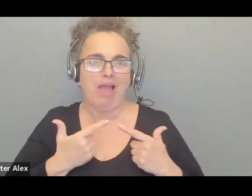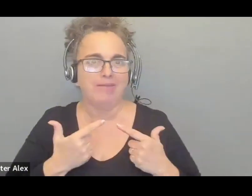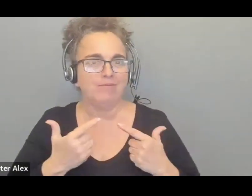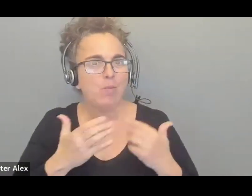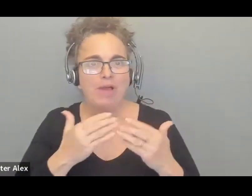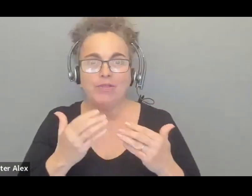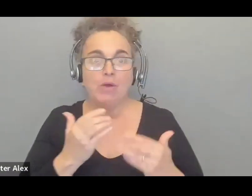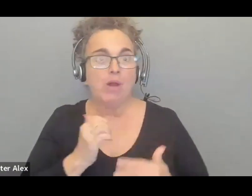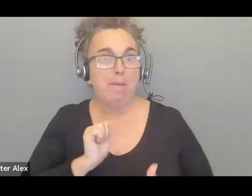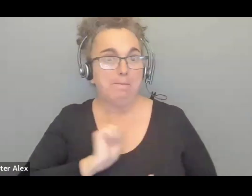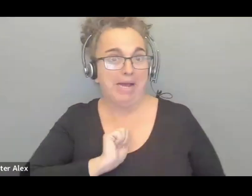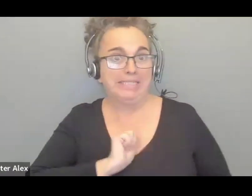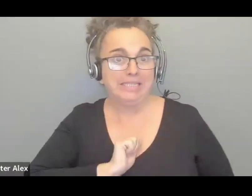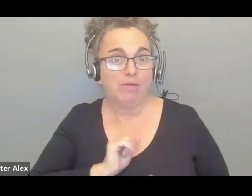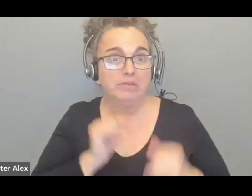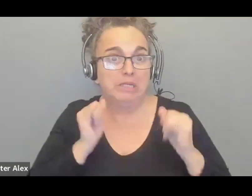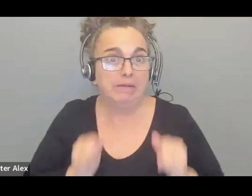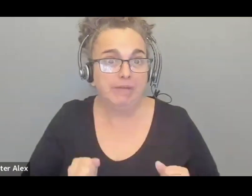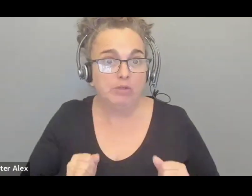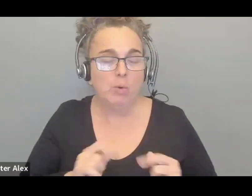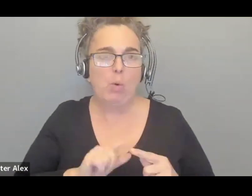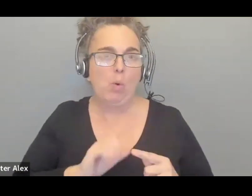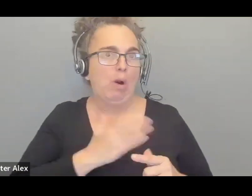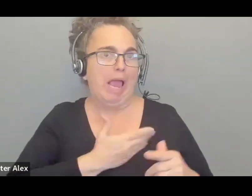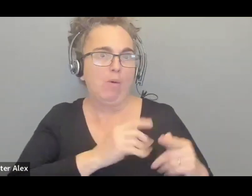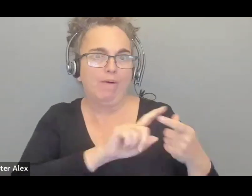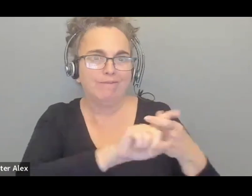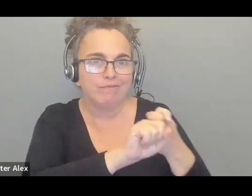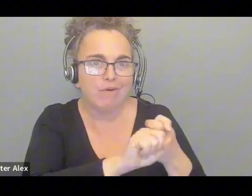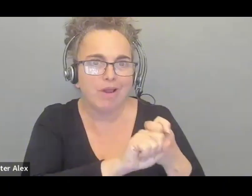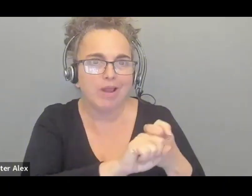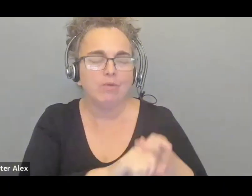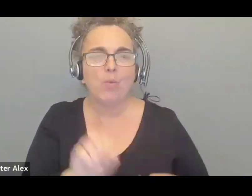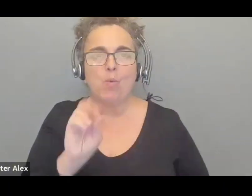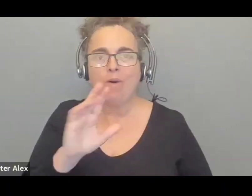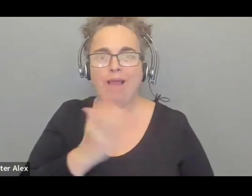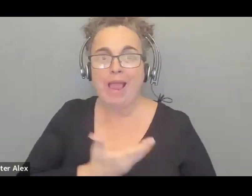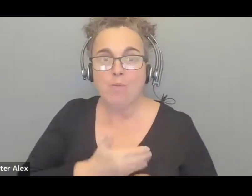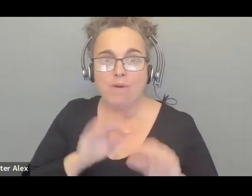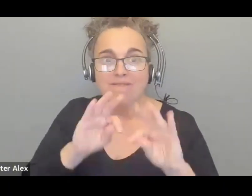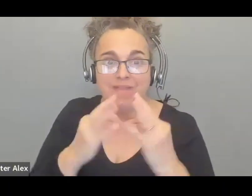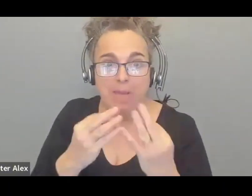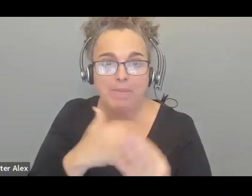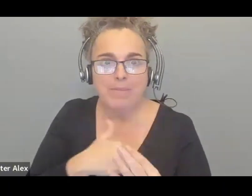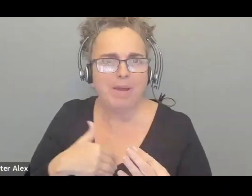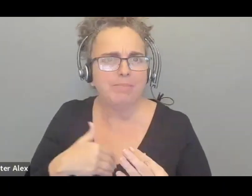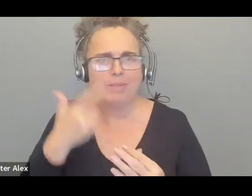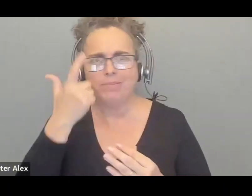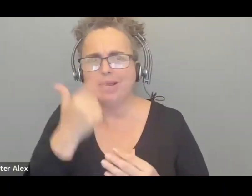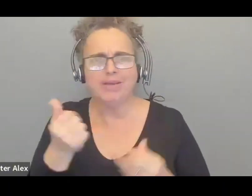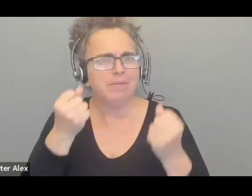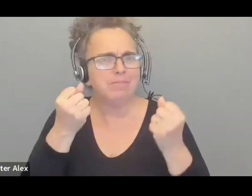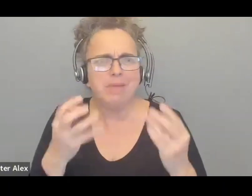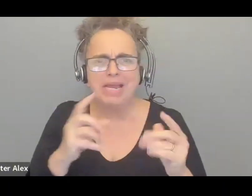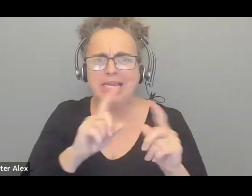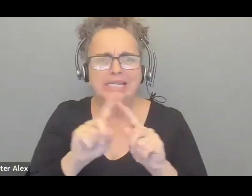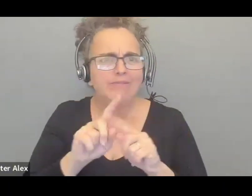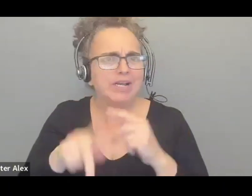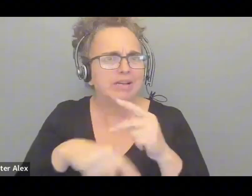or someone very close to us, a friend or a family member because of how many different types of disabilities there are.